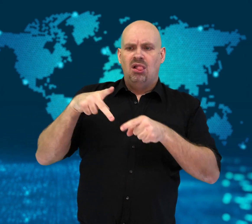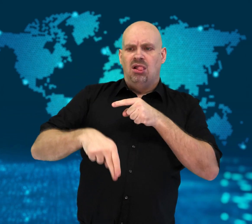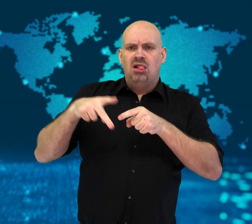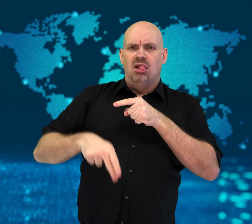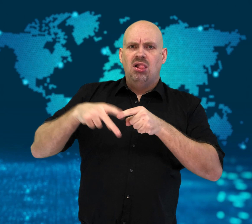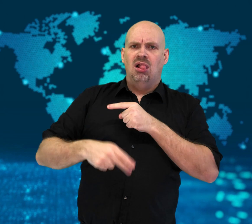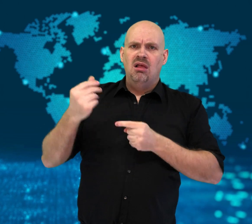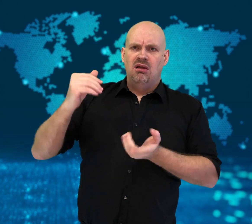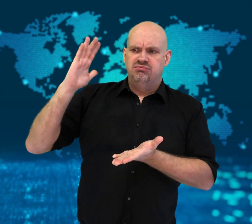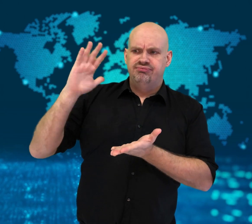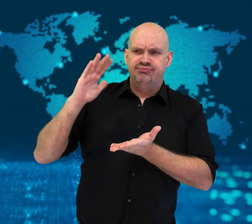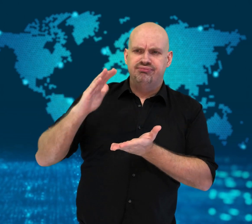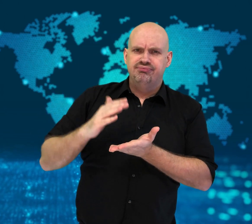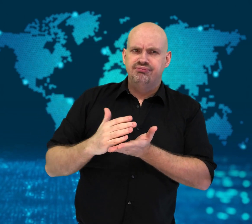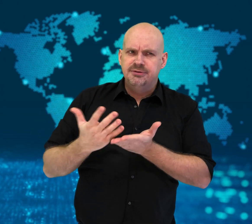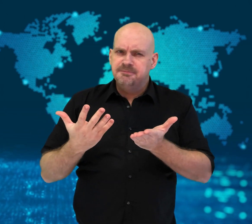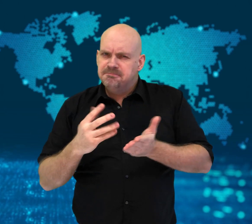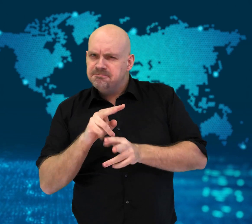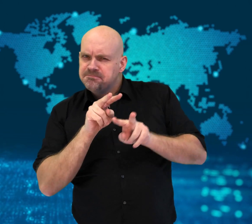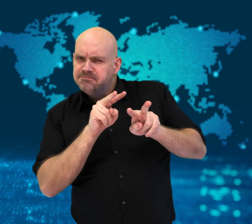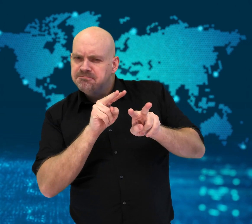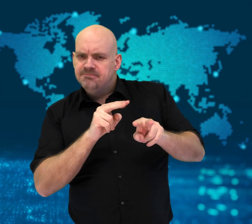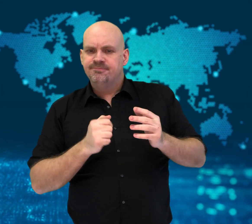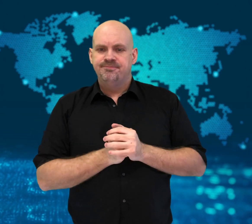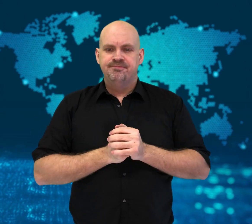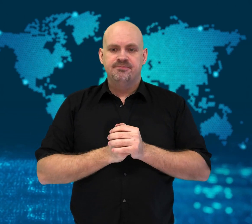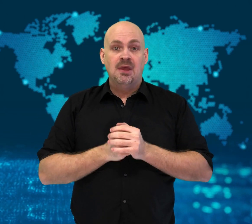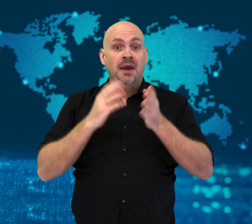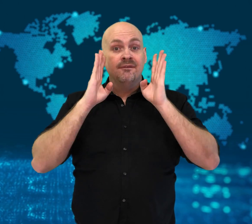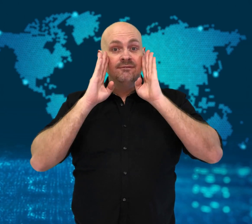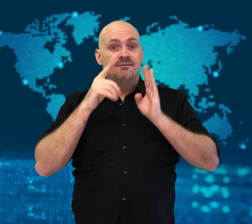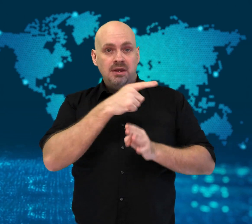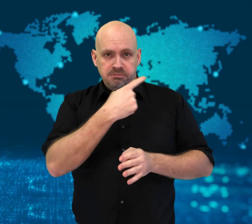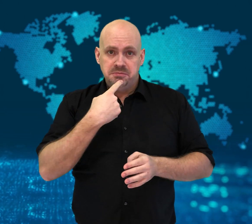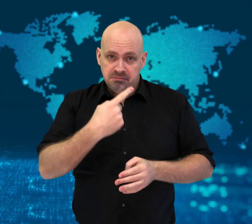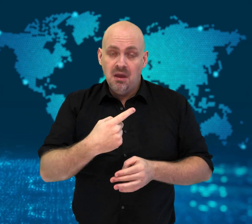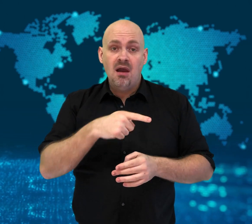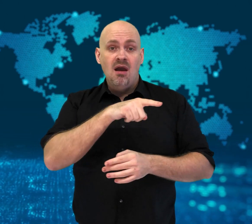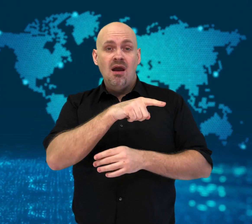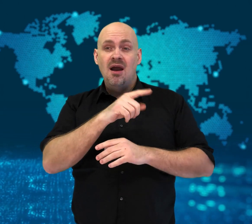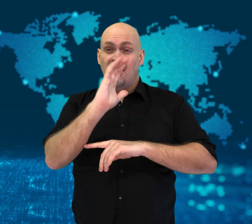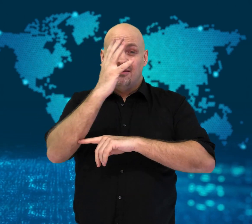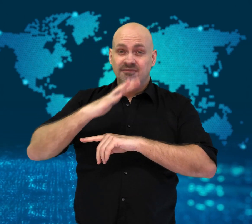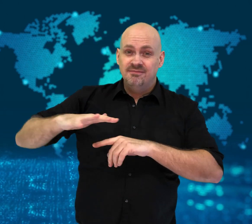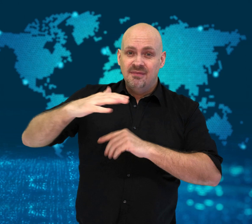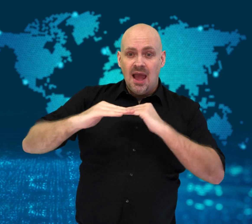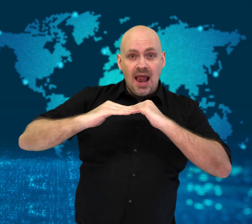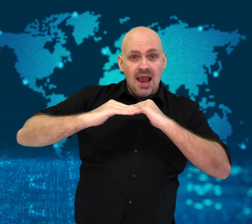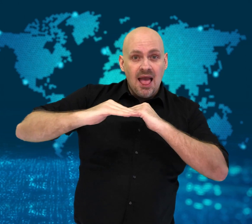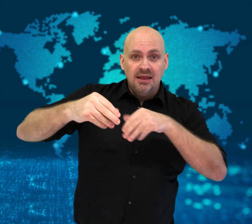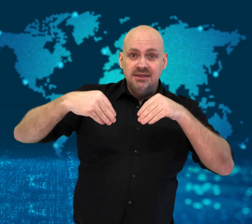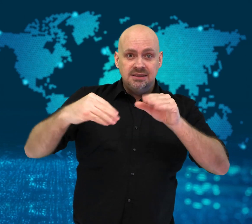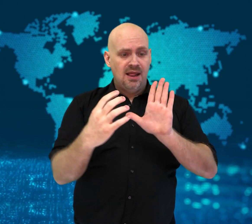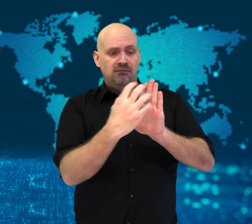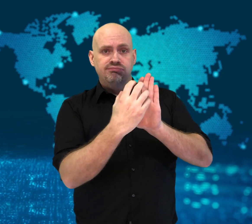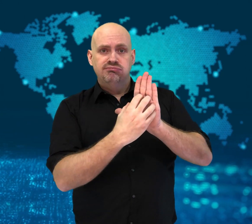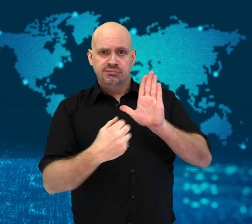Facebook has not been willing to take down Amazon land postings,